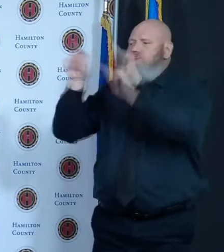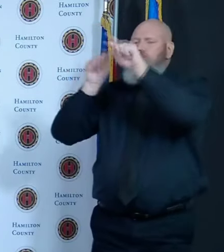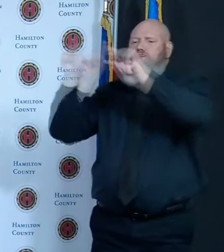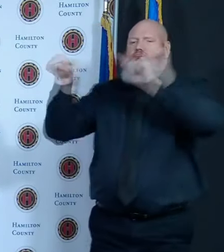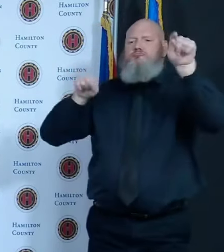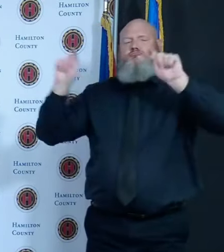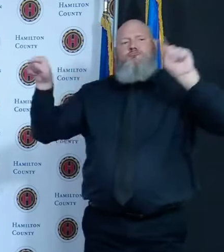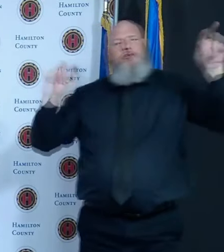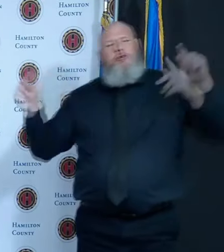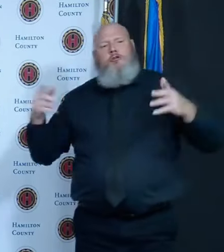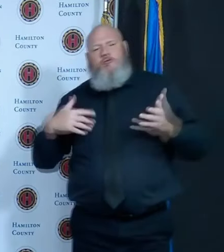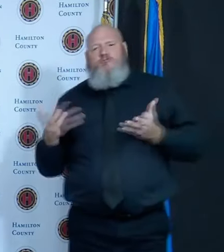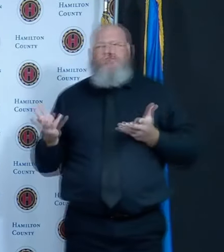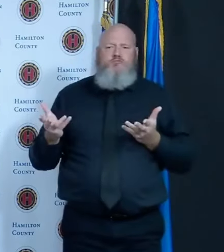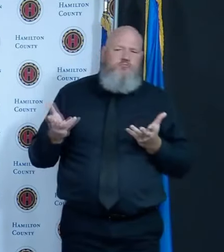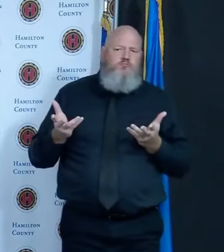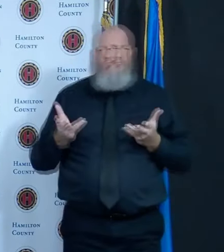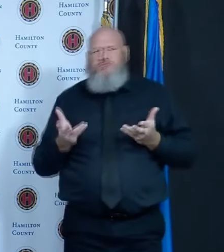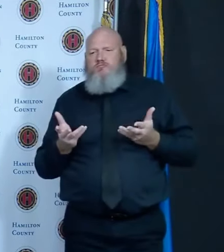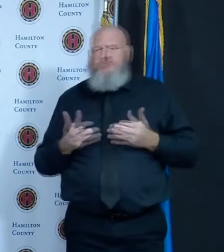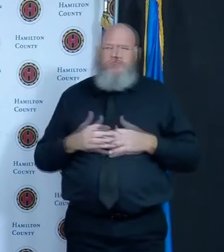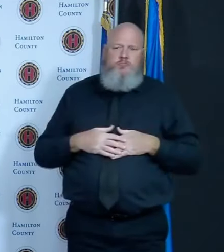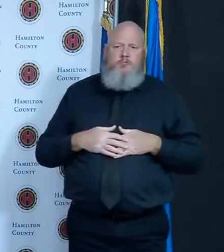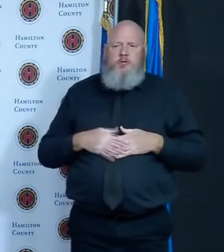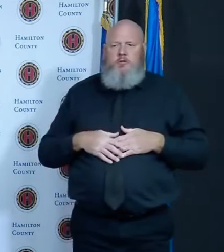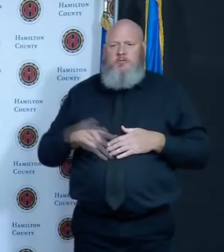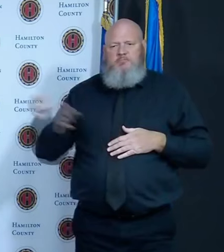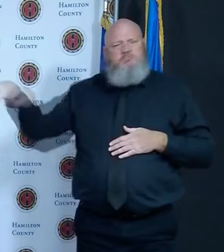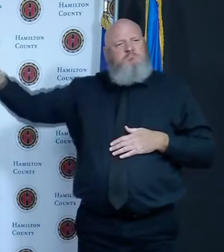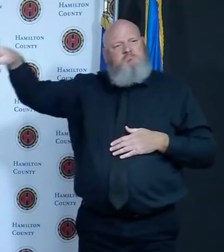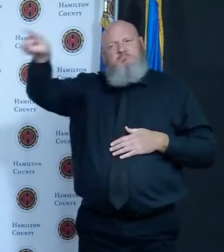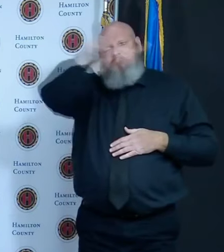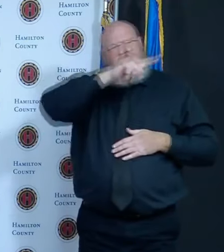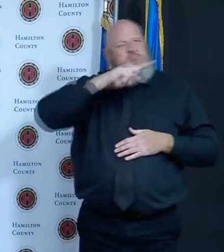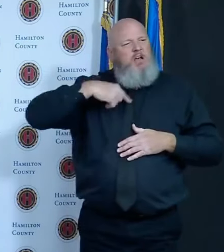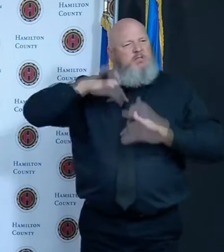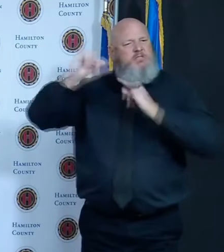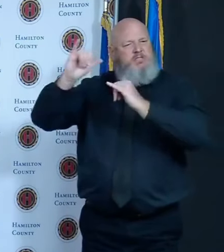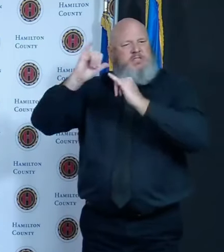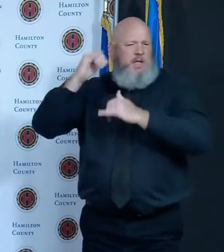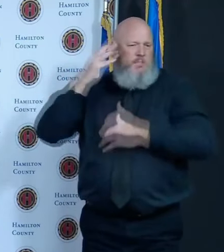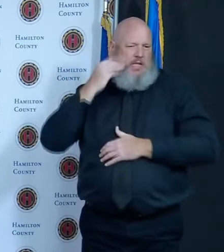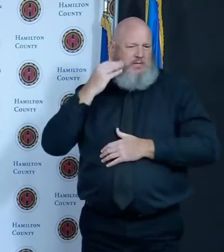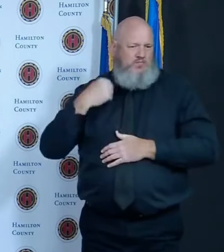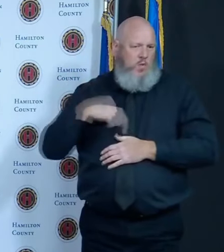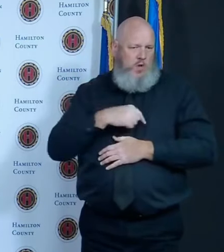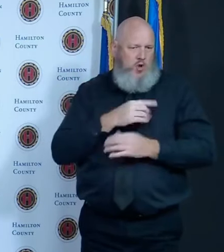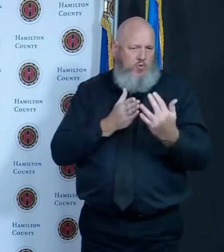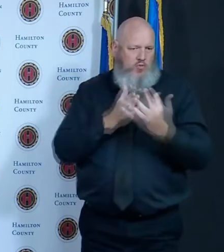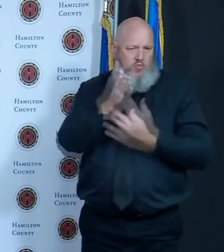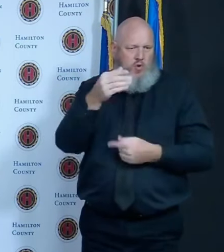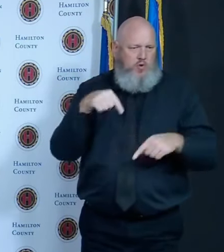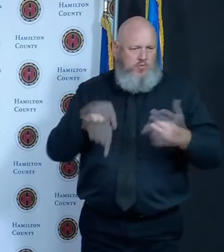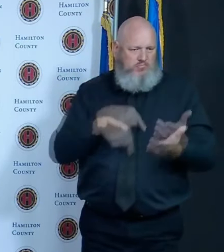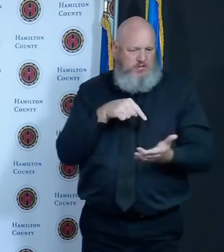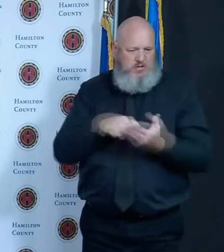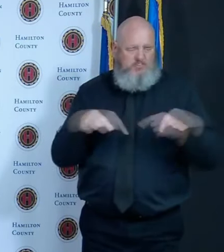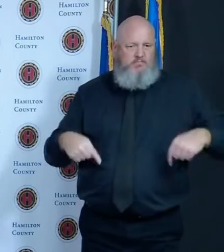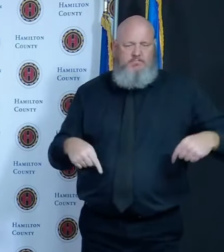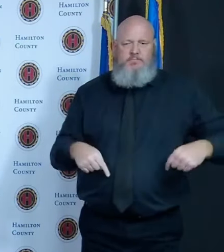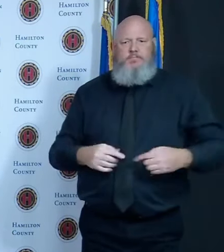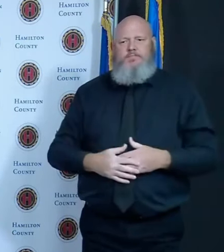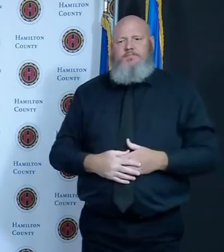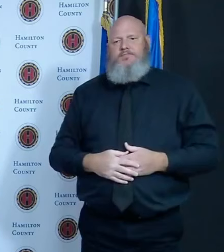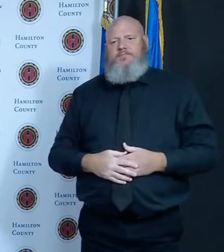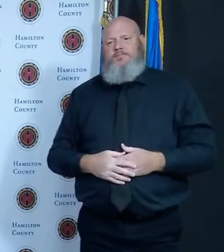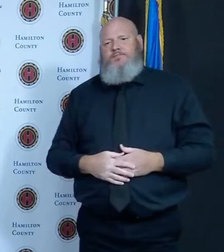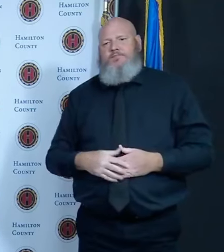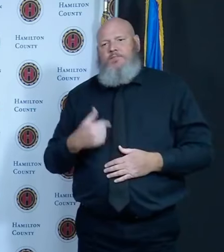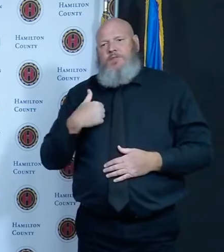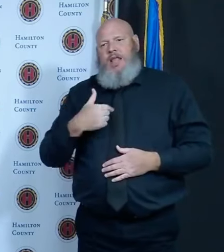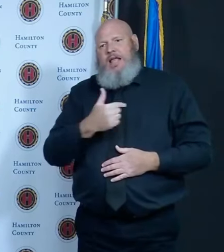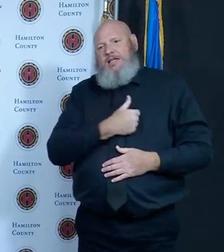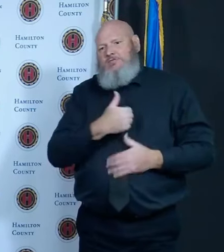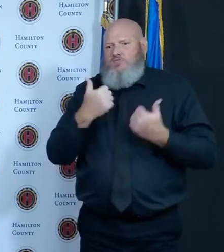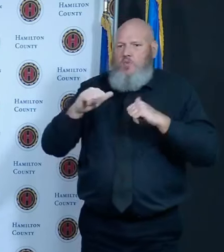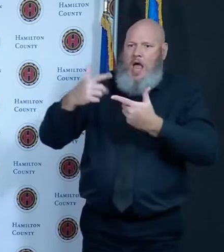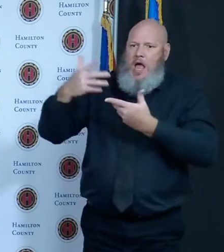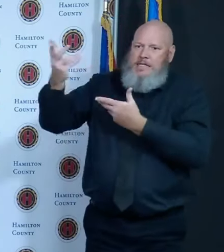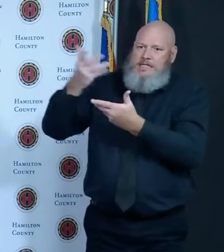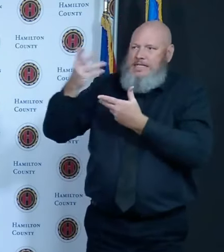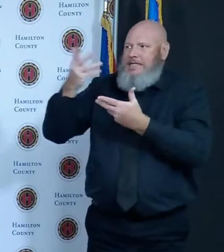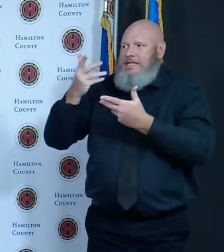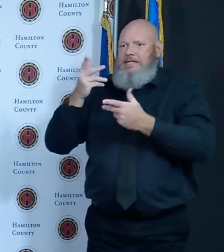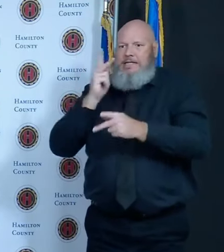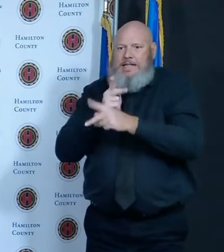seeing some of similar things that we are seeing they are responding to clients that are pulling back